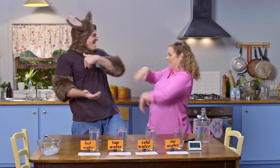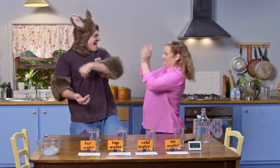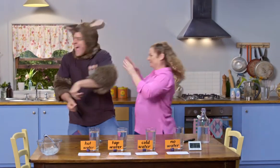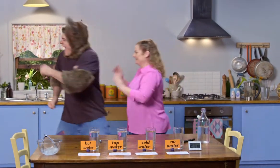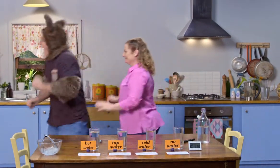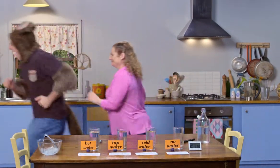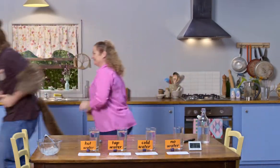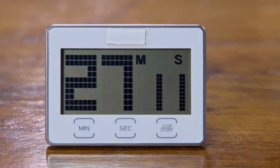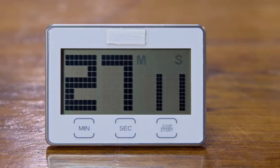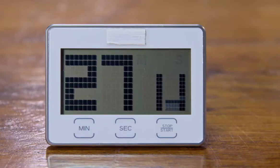Good idea, let's go. Come on!